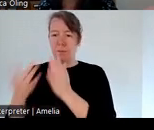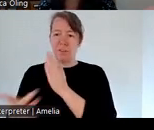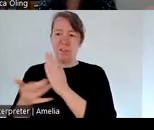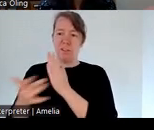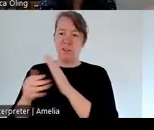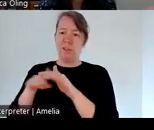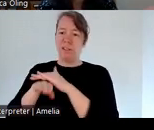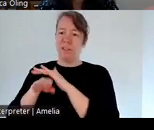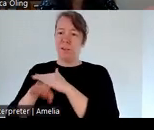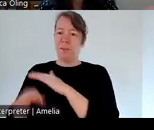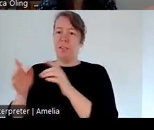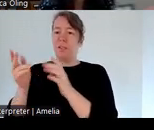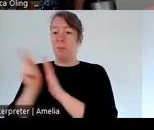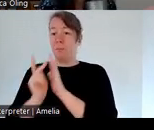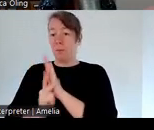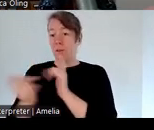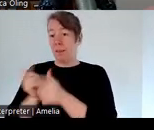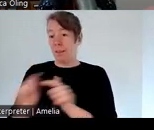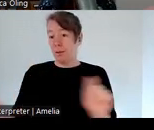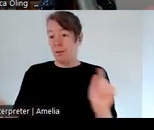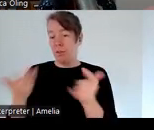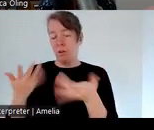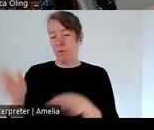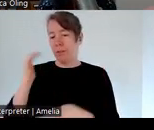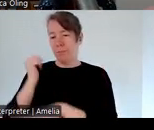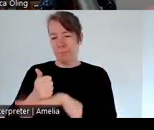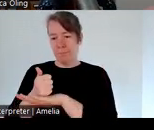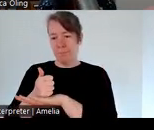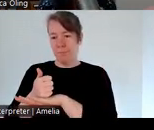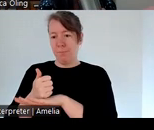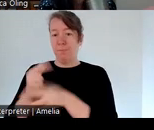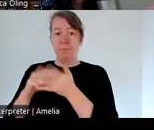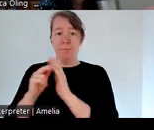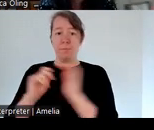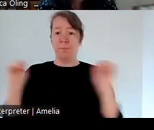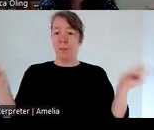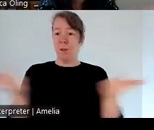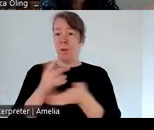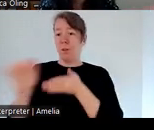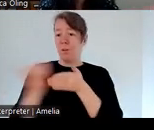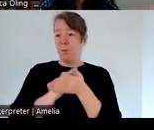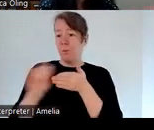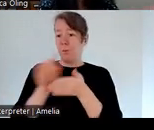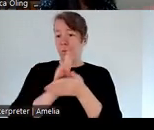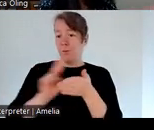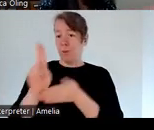And that was to make sure that across, um, the State University of New York system, not just in libraries, but everywhere,